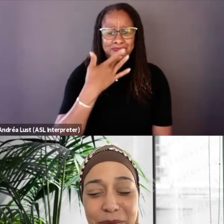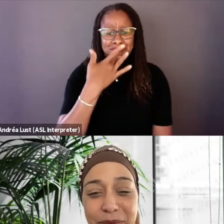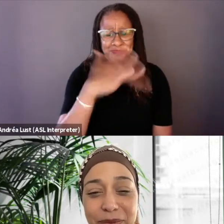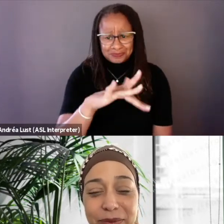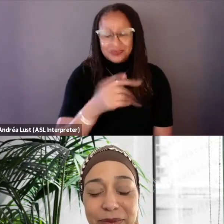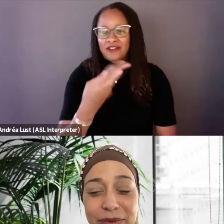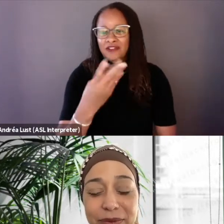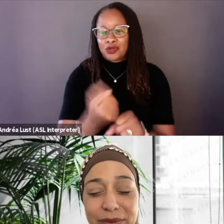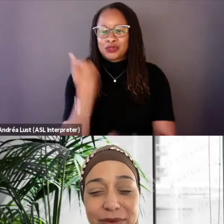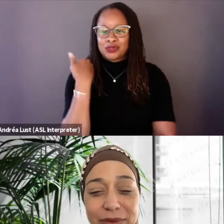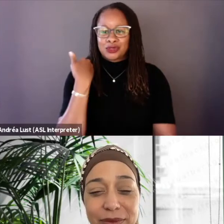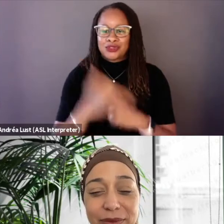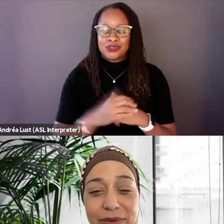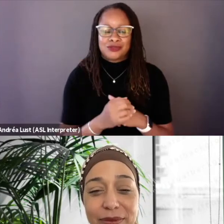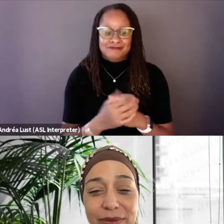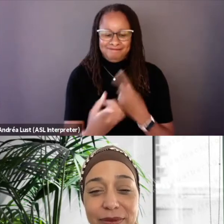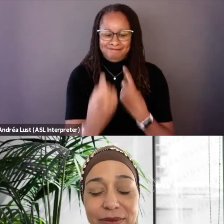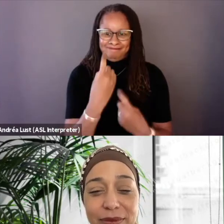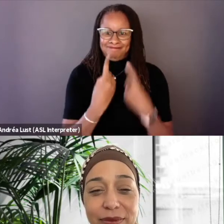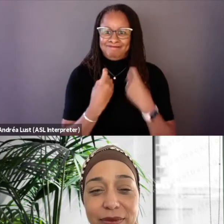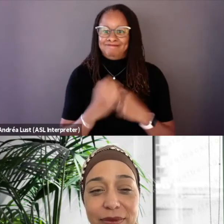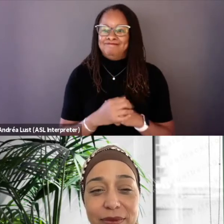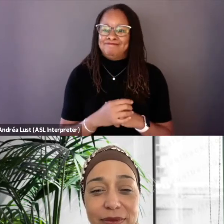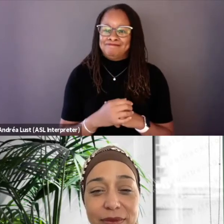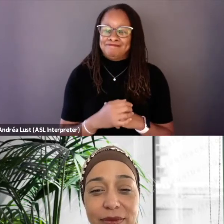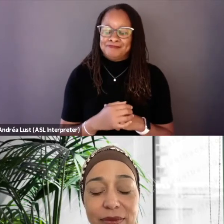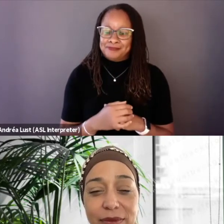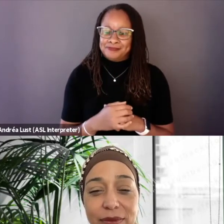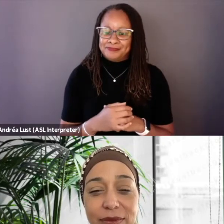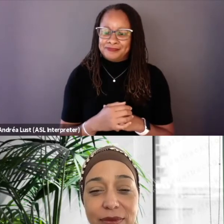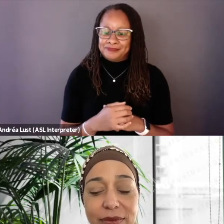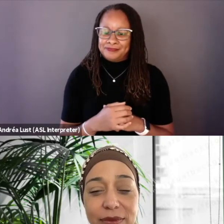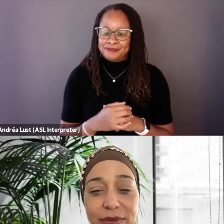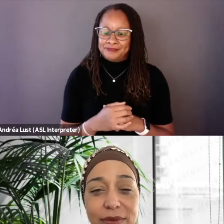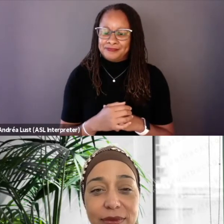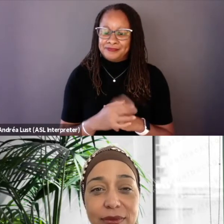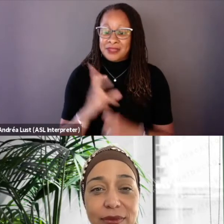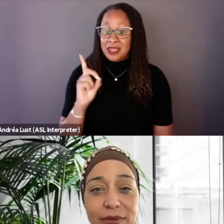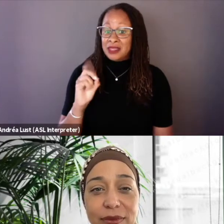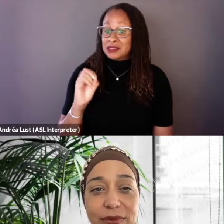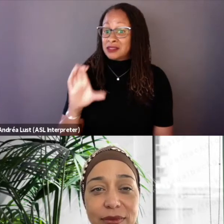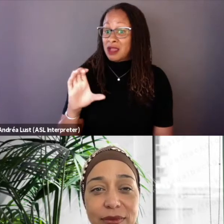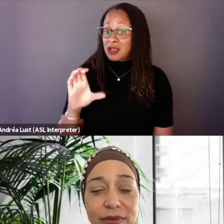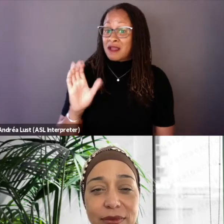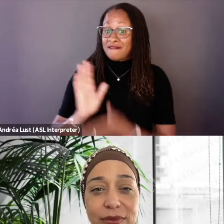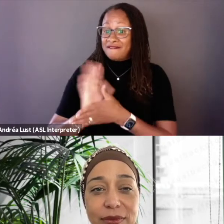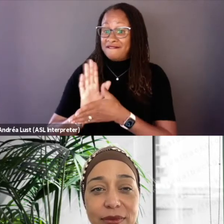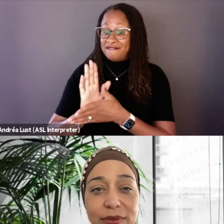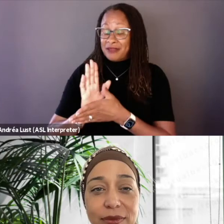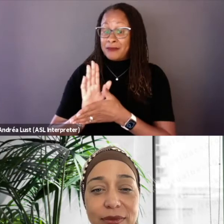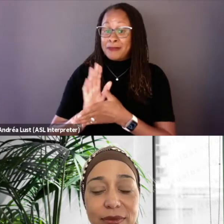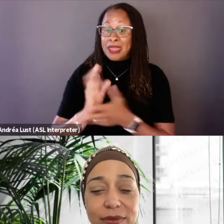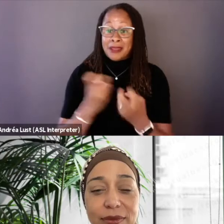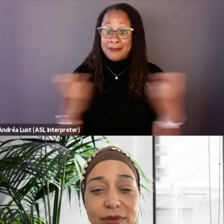to be asked to be on the documentary film panel at Sundance. I had never been to Sundance